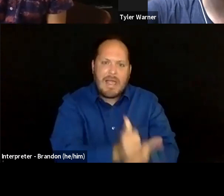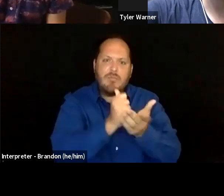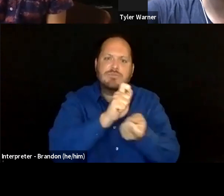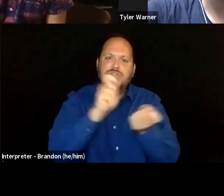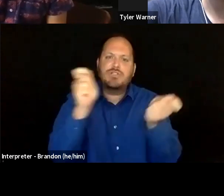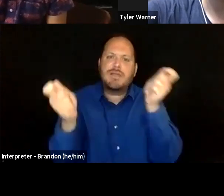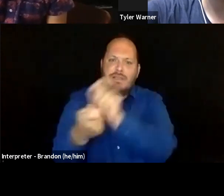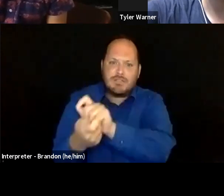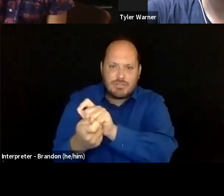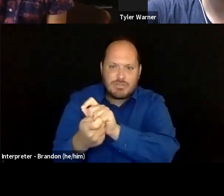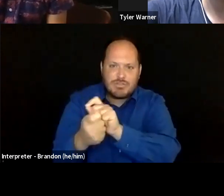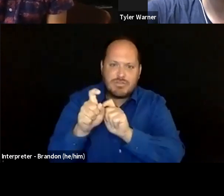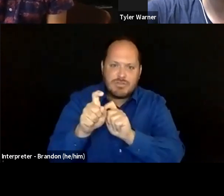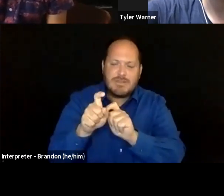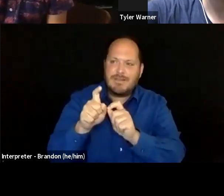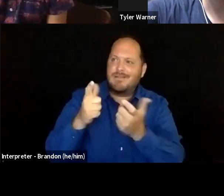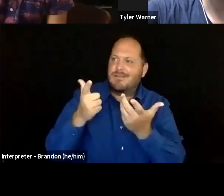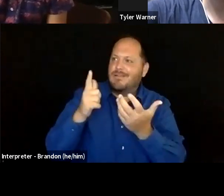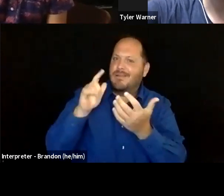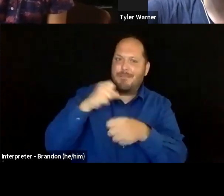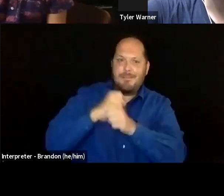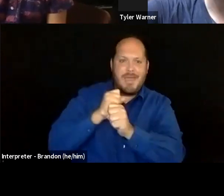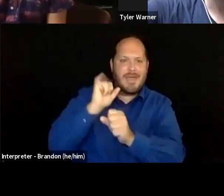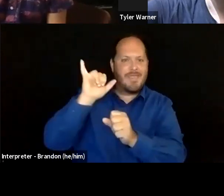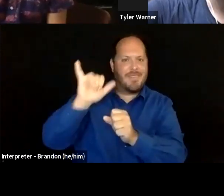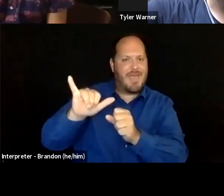and hurt for those communities because it's always coming from